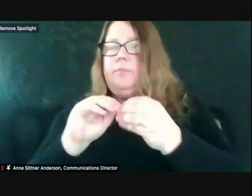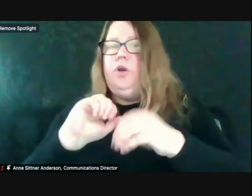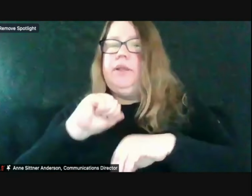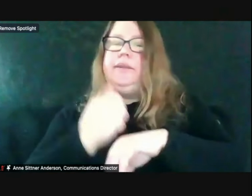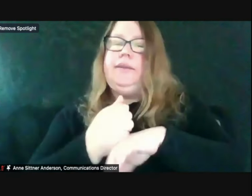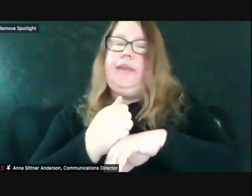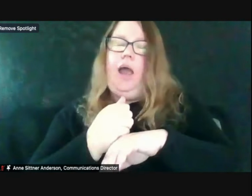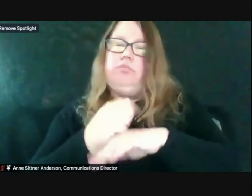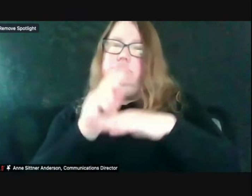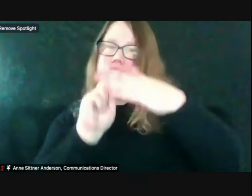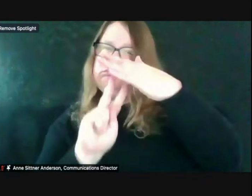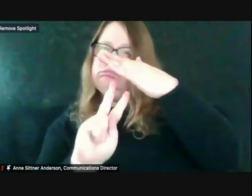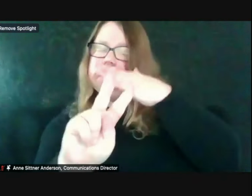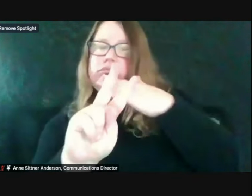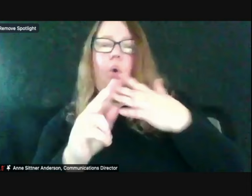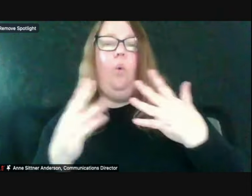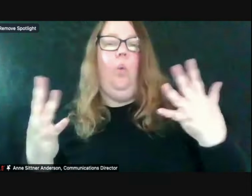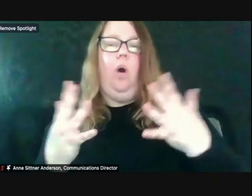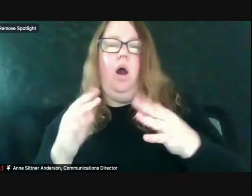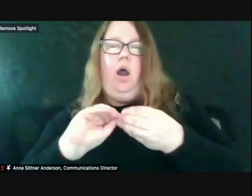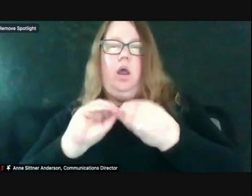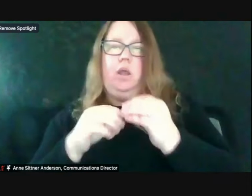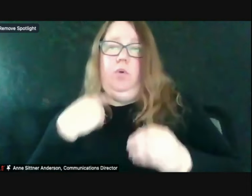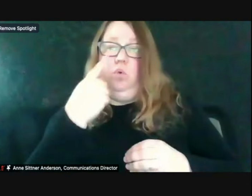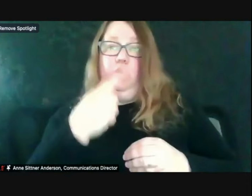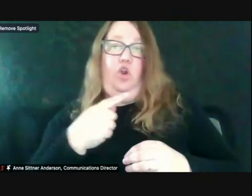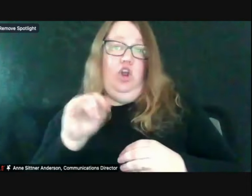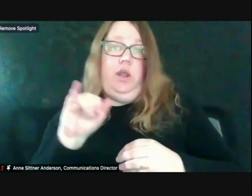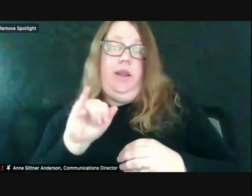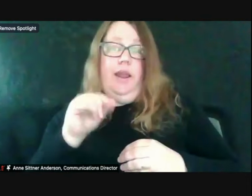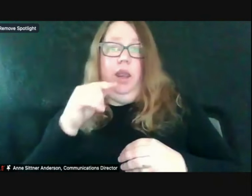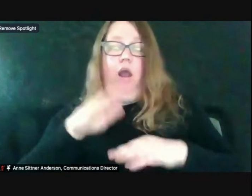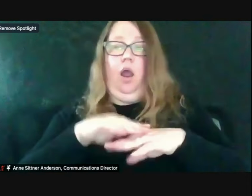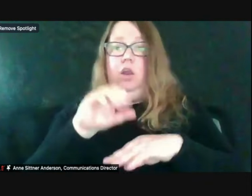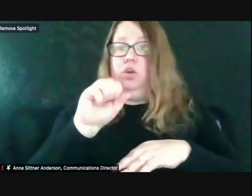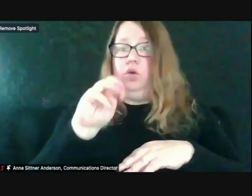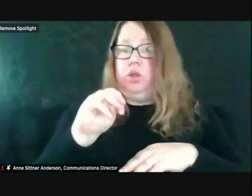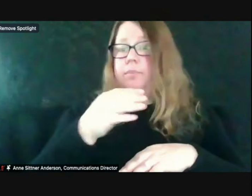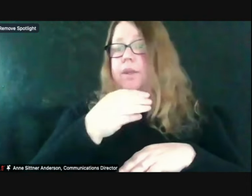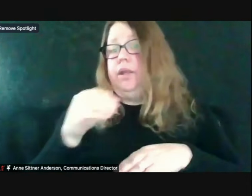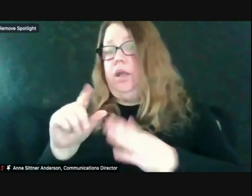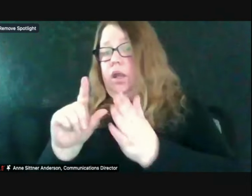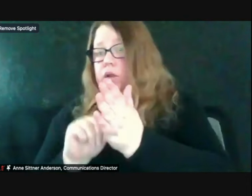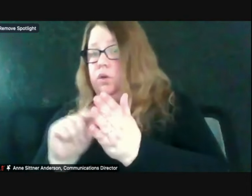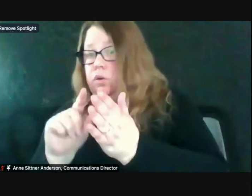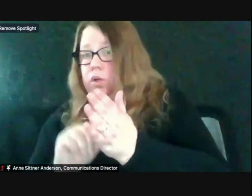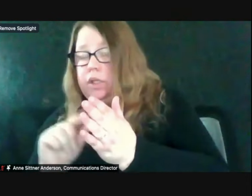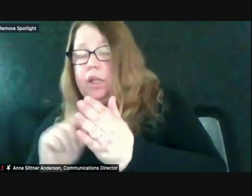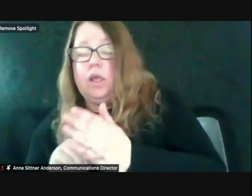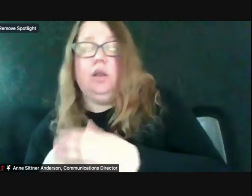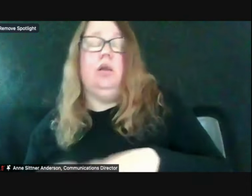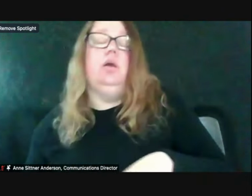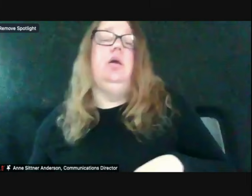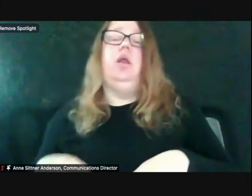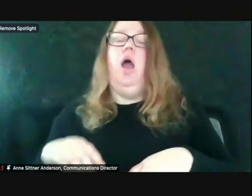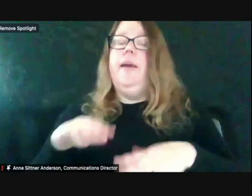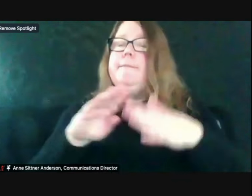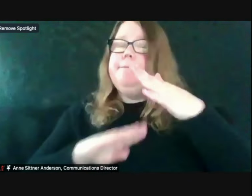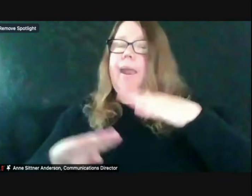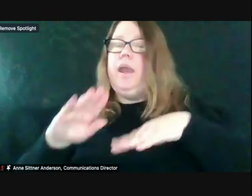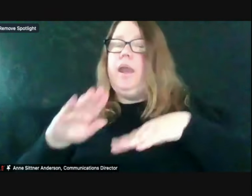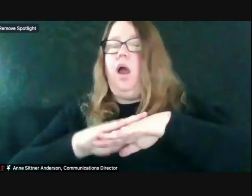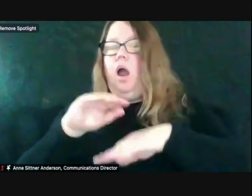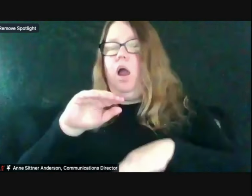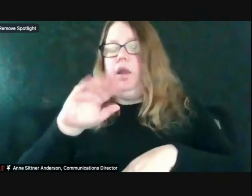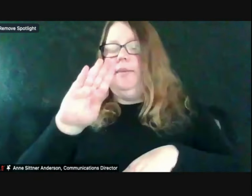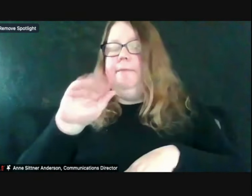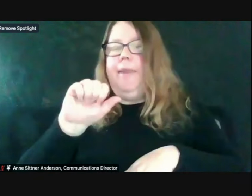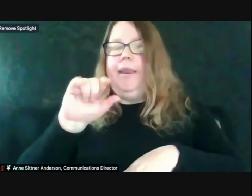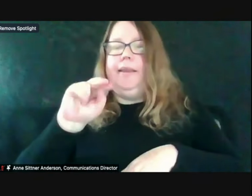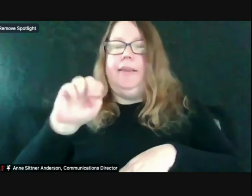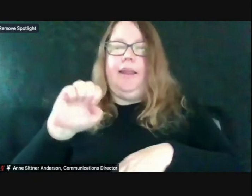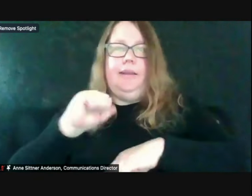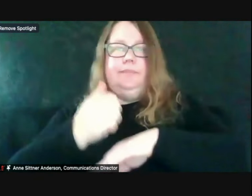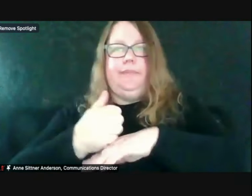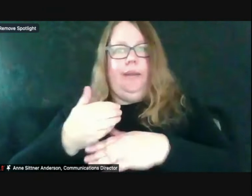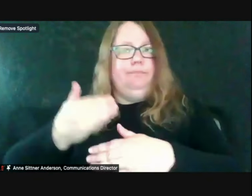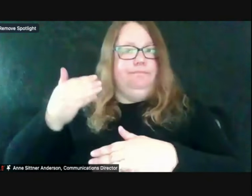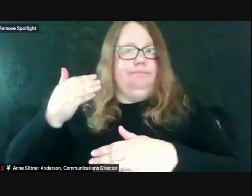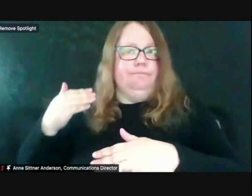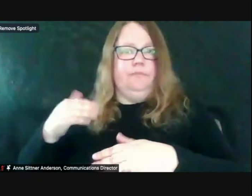social media and our newsletters based on the baseline from previous years.